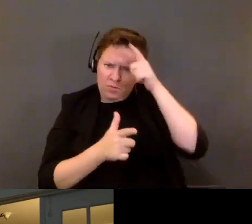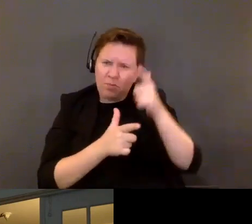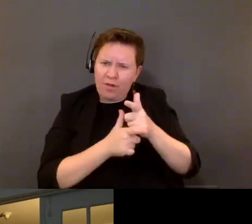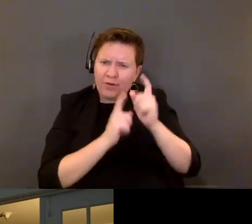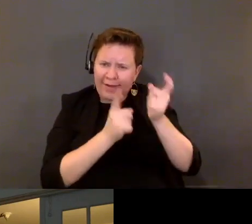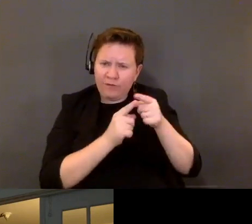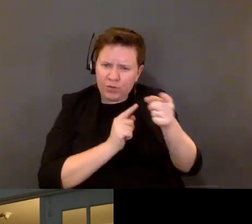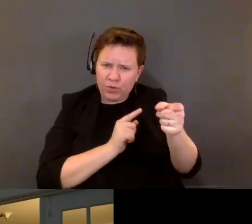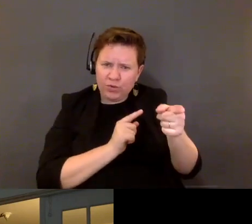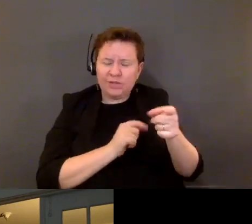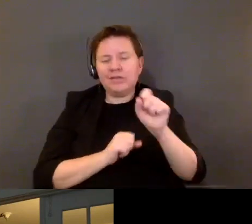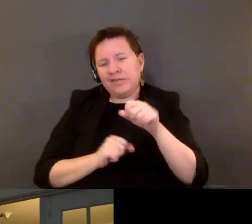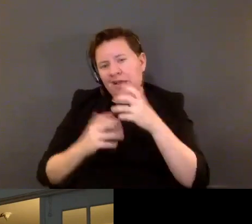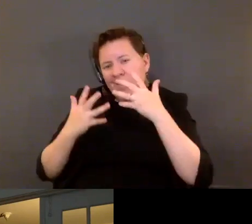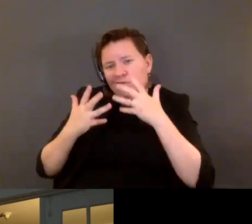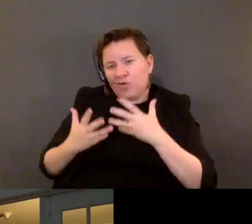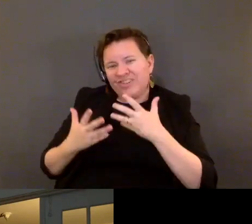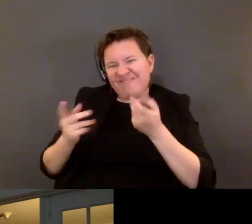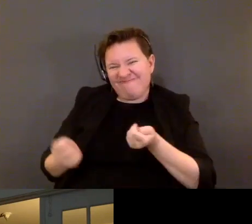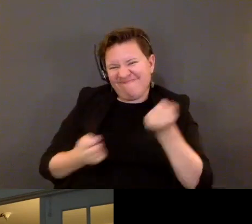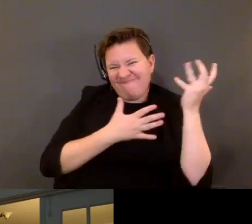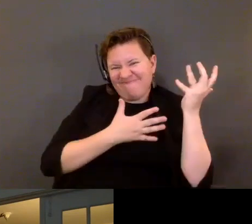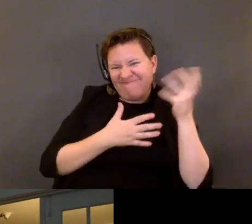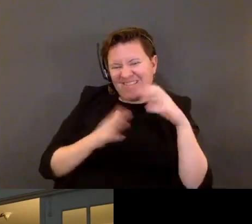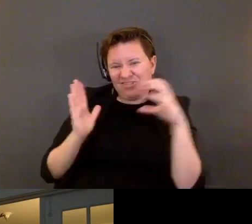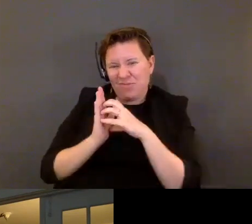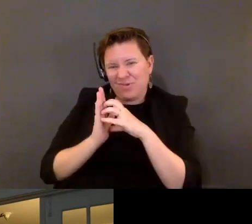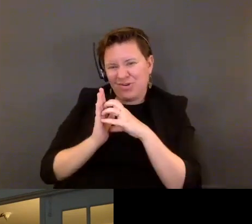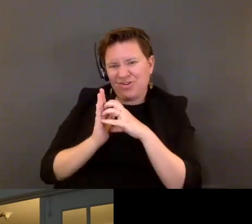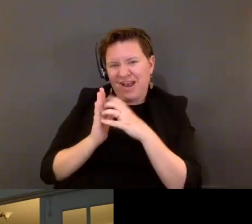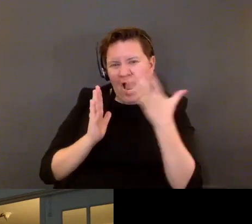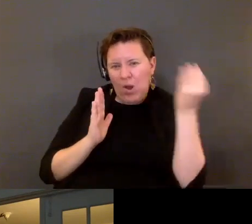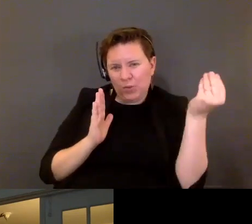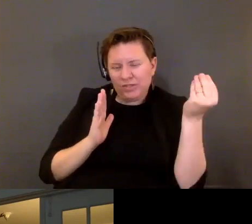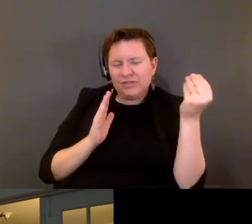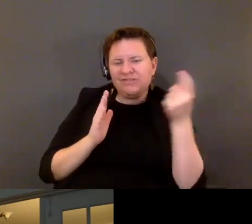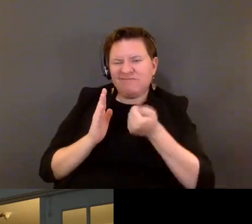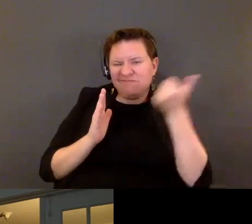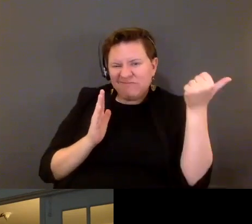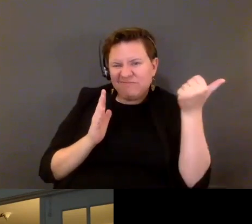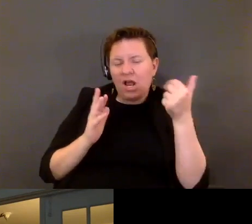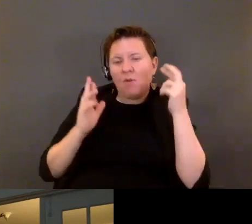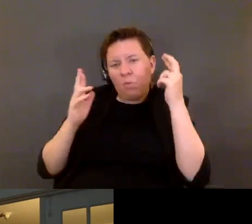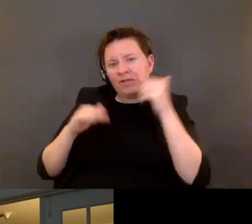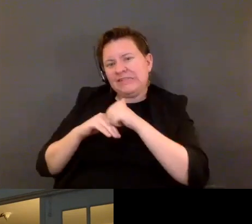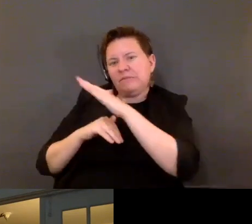yeah unfortunately they took that chapter out i'm hoping to submit it somewhere yeah enormous